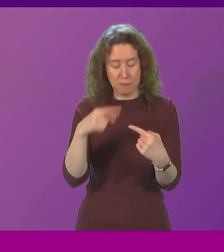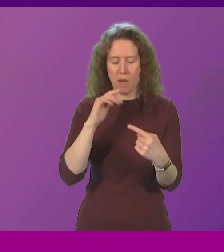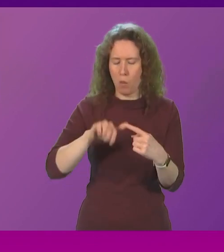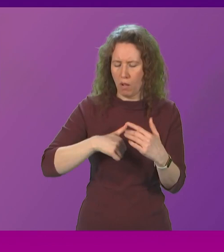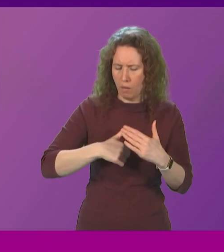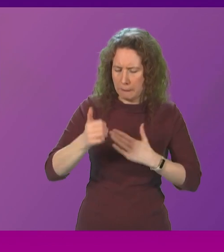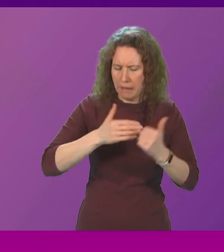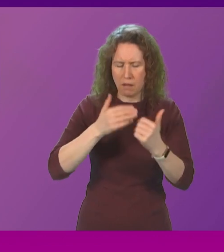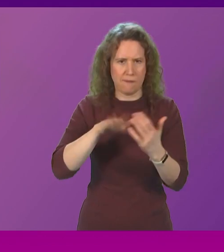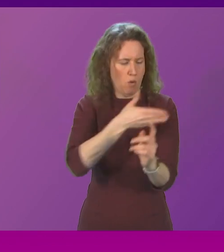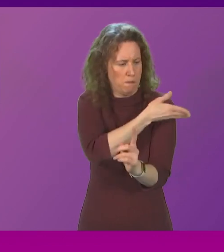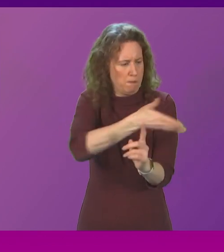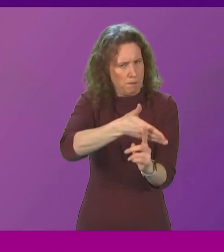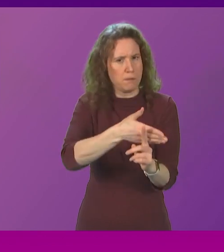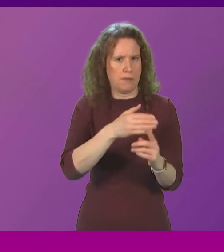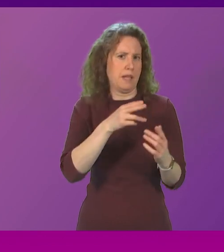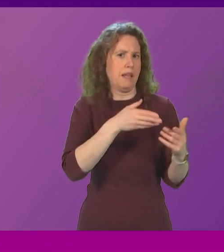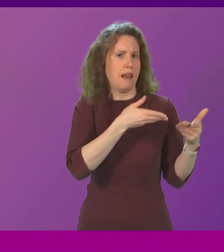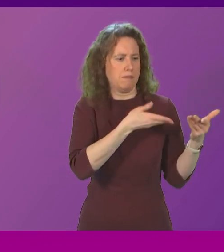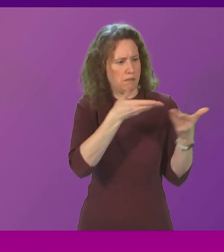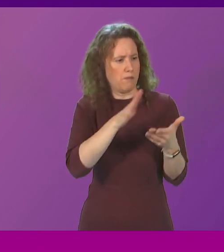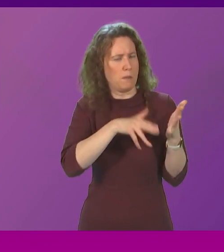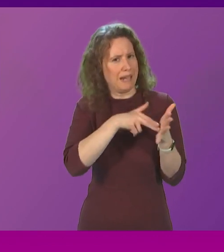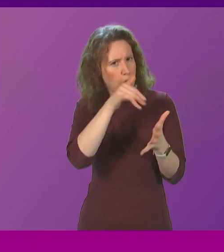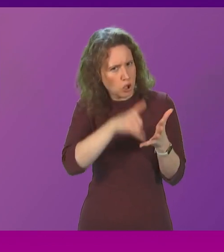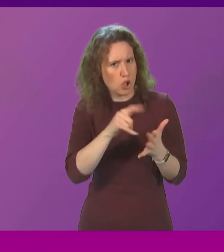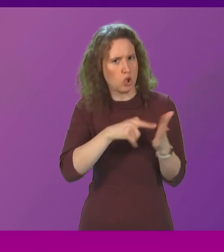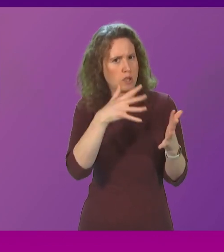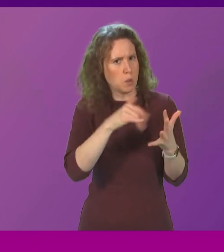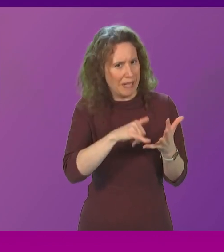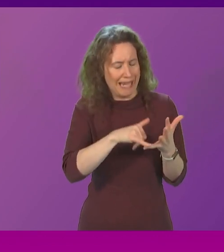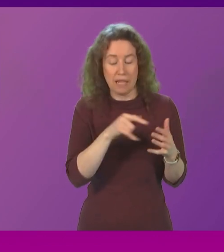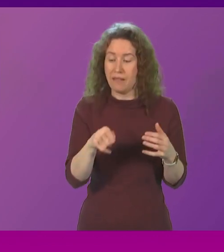the legacy that Nicola Sturgeon and John Swinney have left us, which makes us the most popular